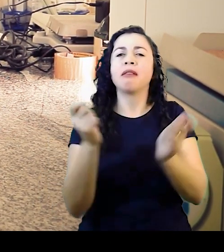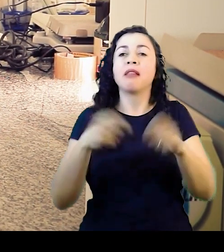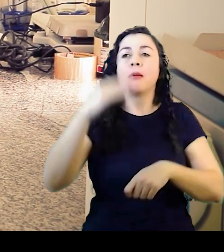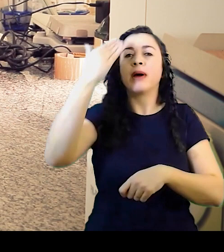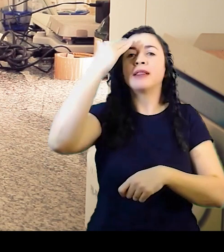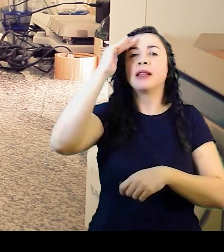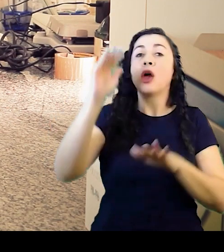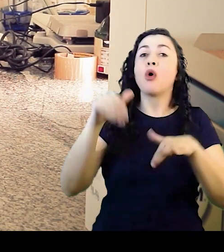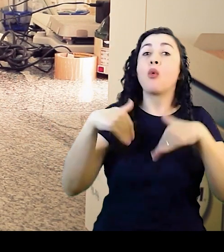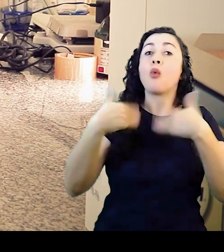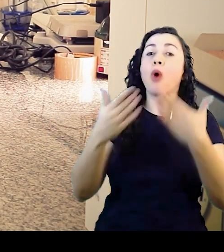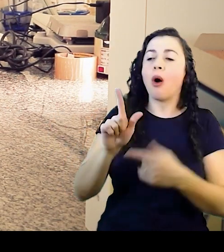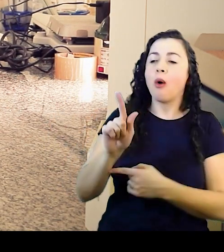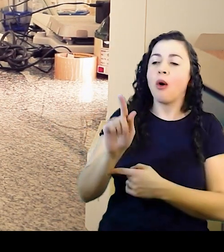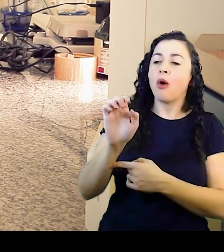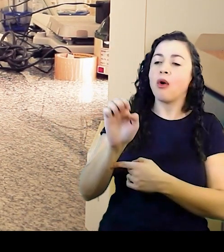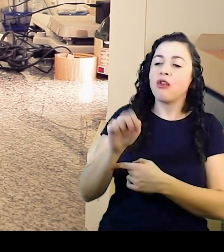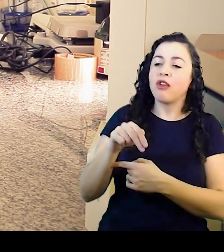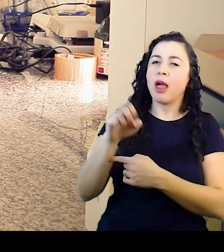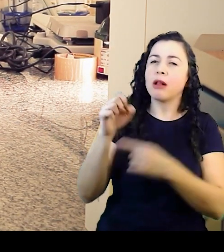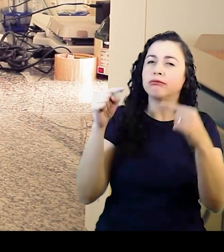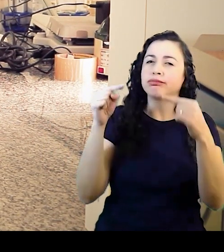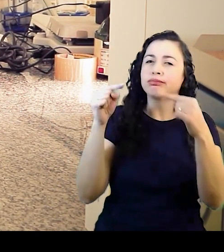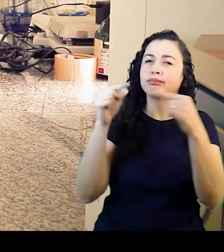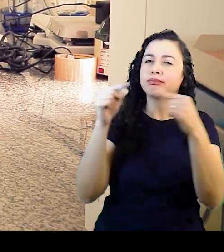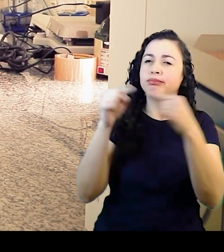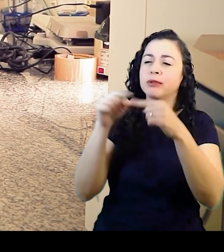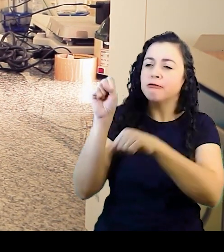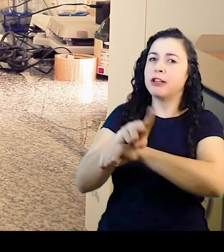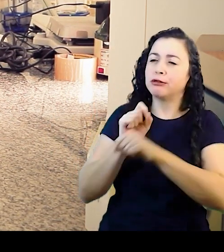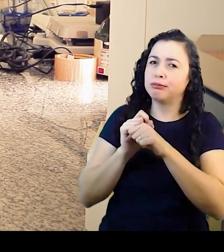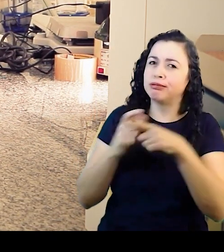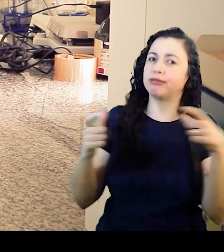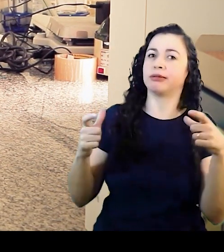for a viral infection mechanism. Once this is done, we try to find out